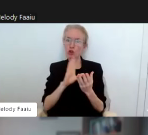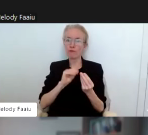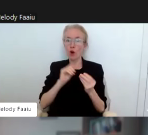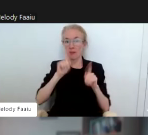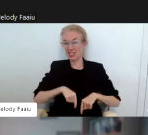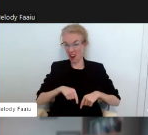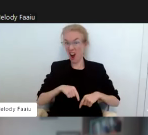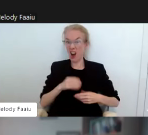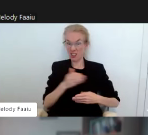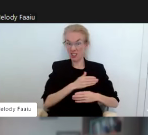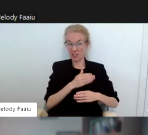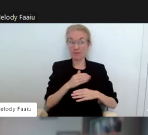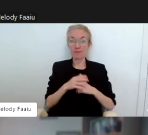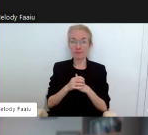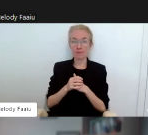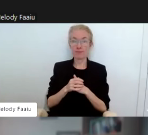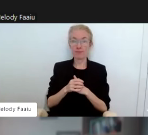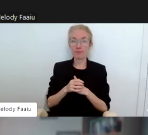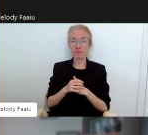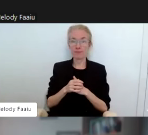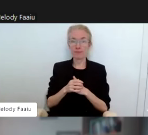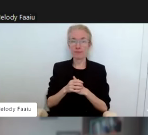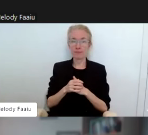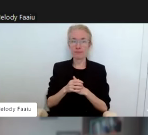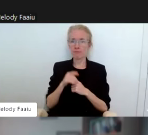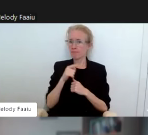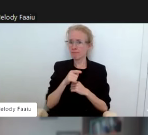of nuts and bolts. It doesn't cost any more to specify the correct